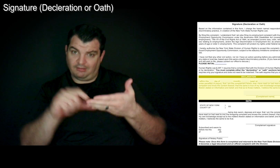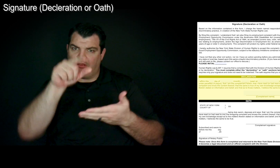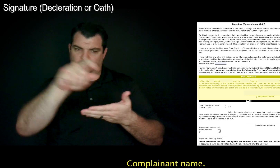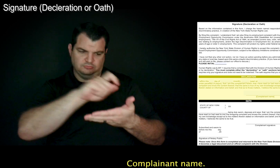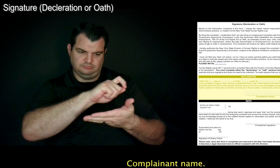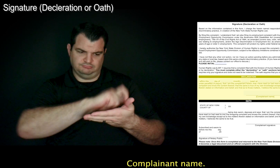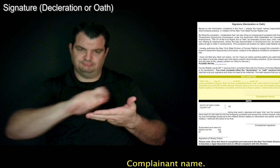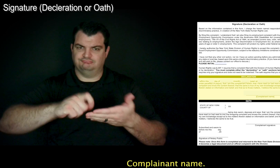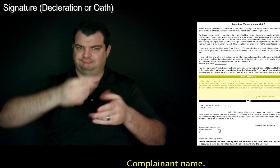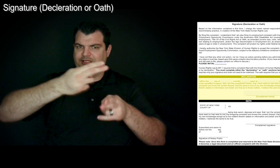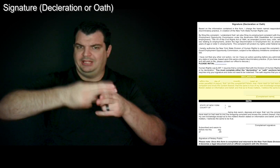Complainant name.